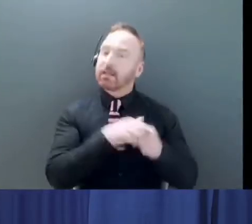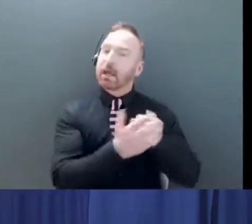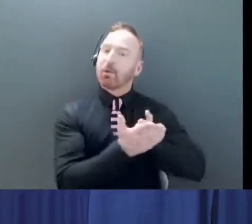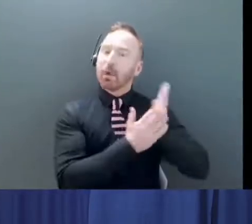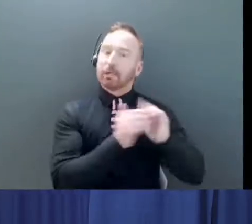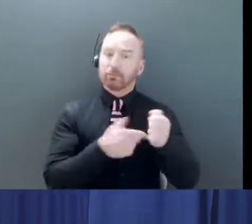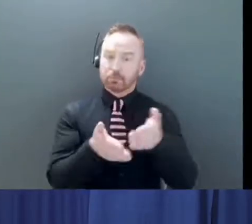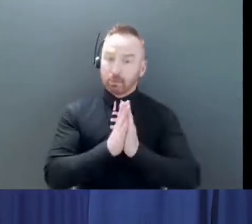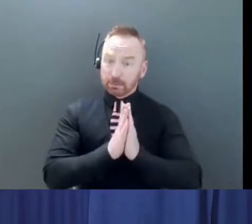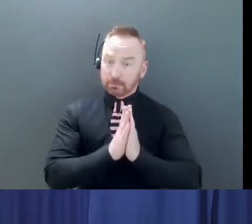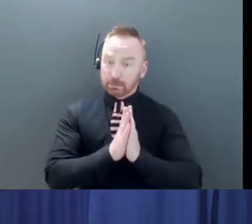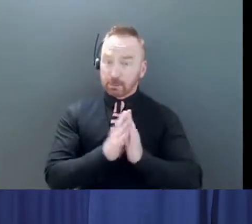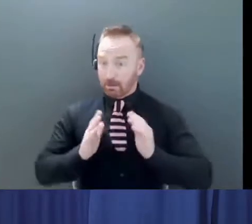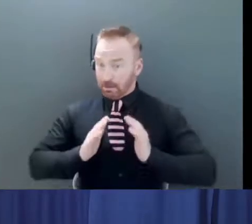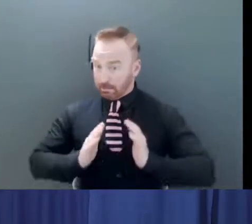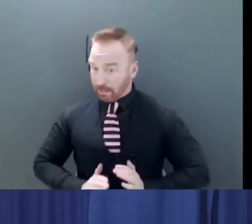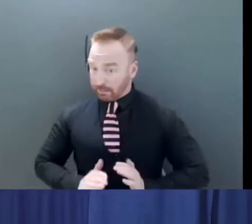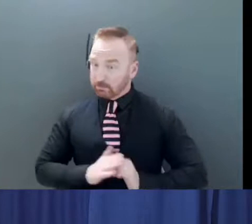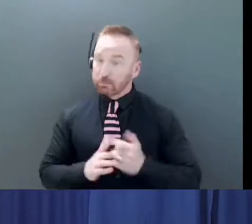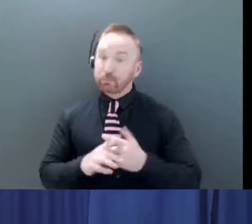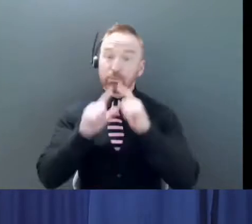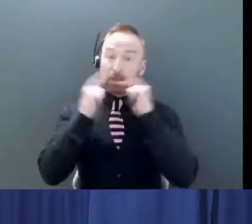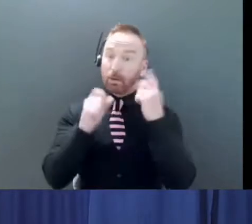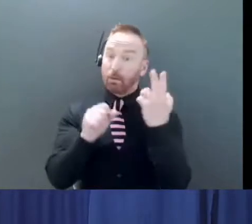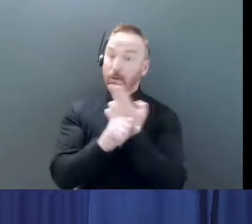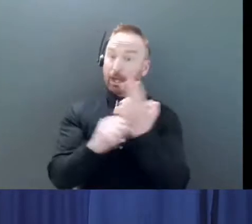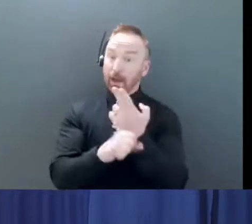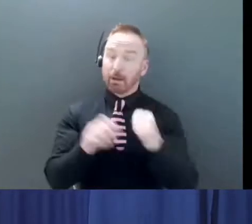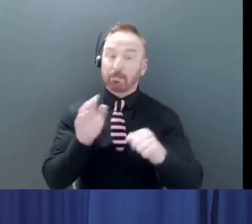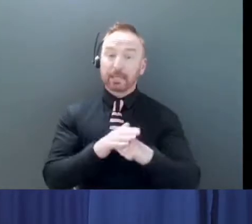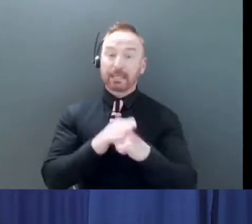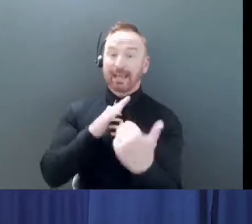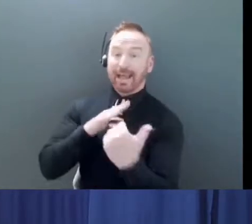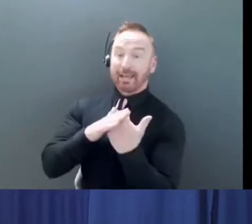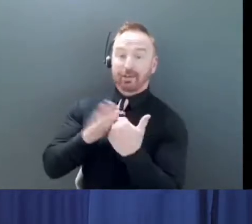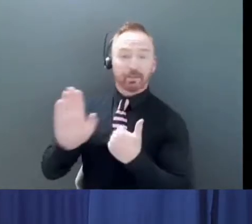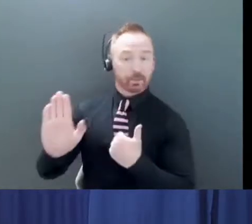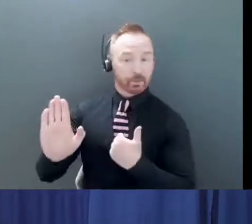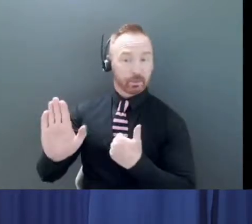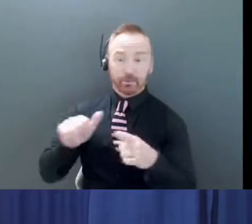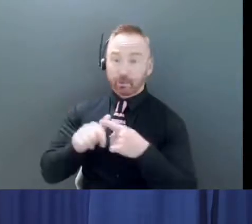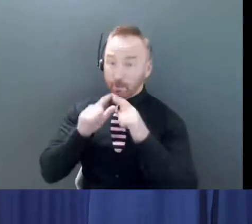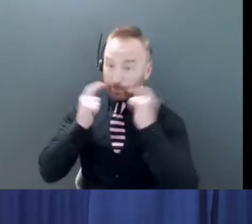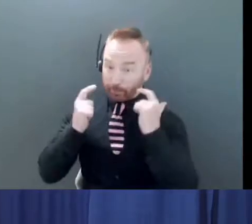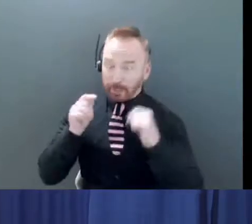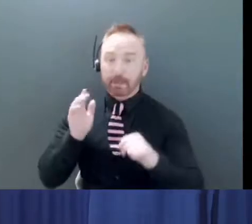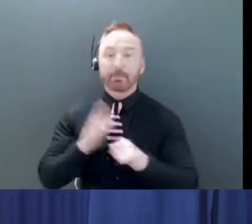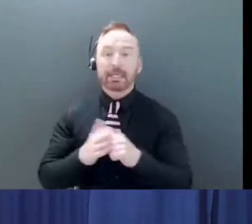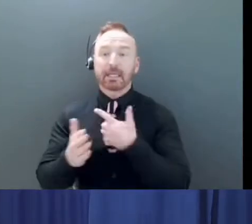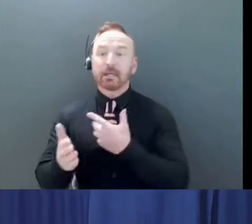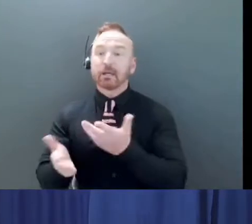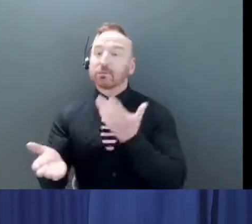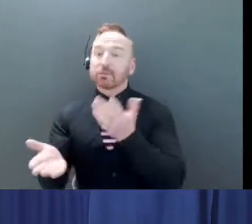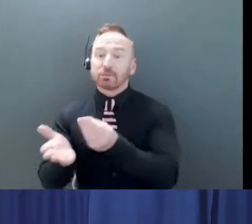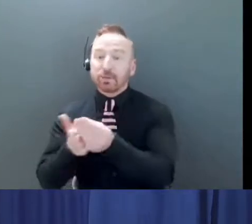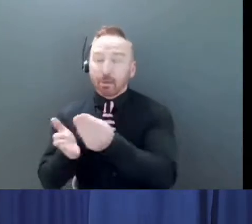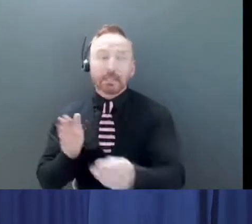clients wear masks before entering the space. This includes retail shops, grocers, bars and restaurants,